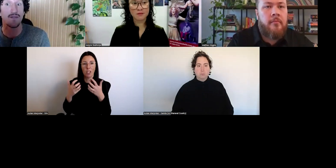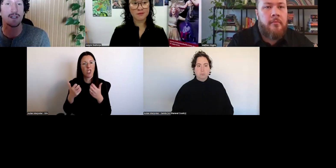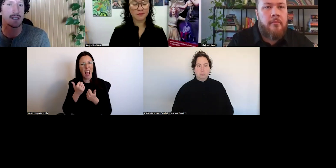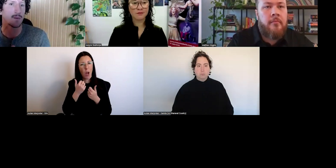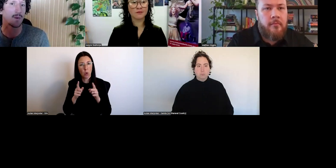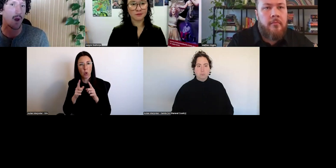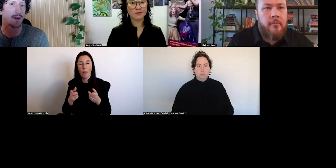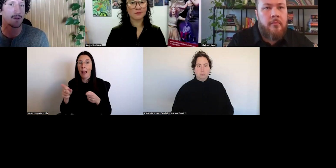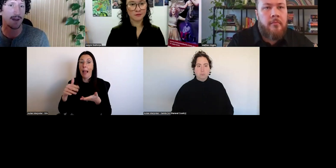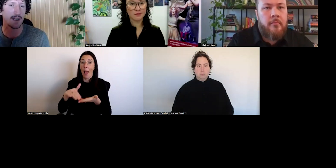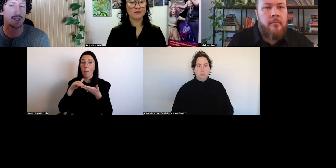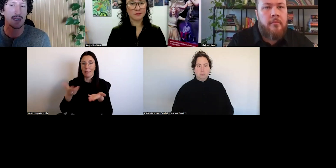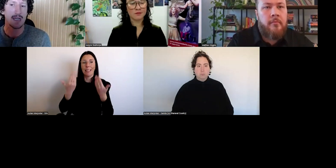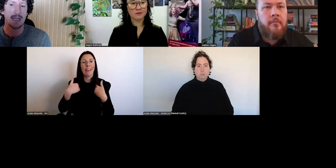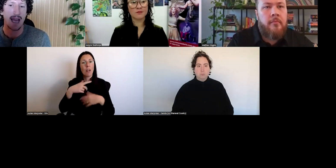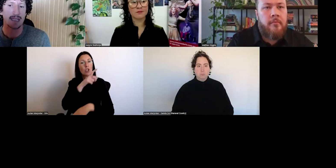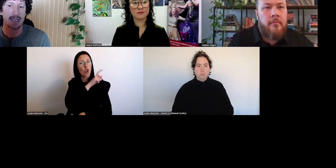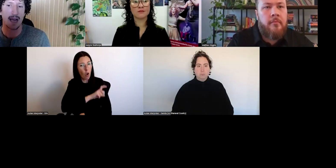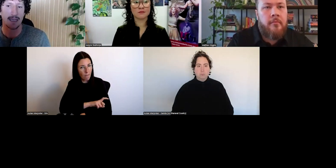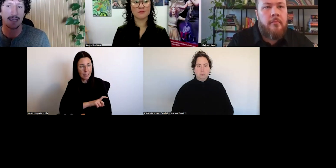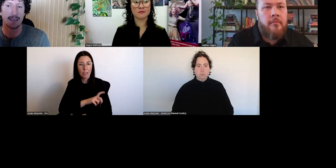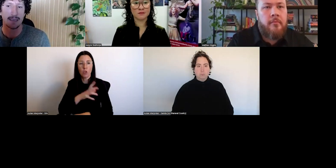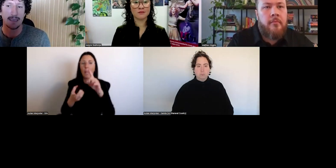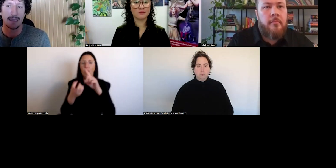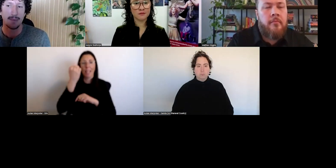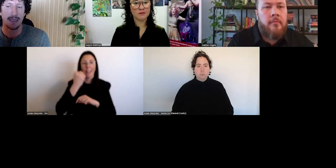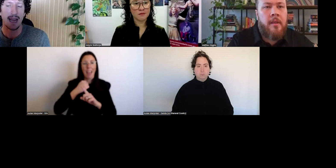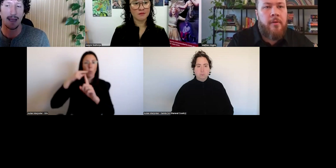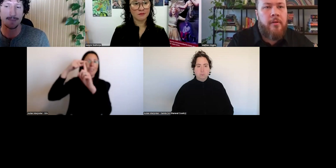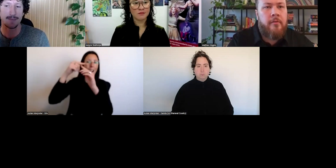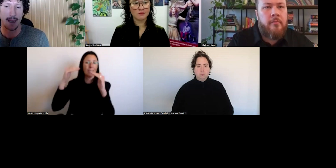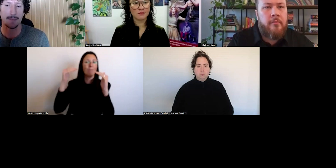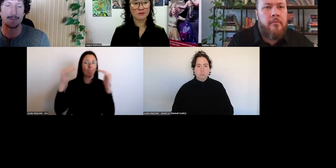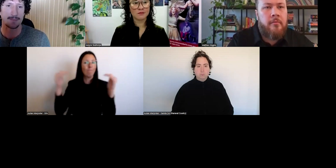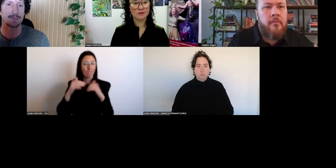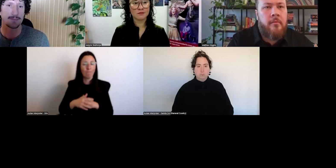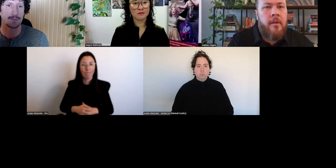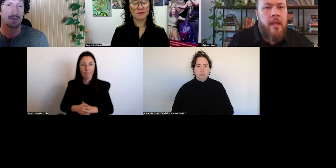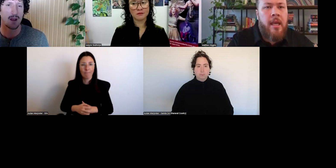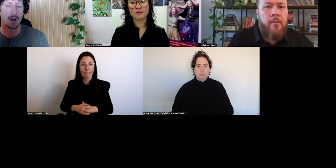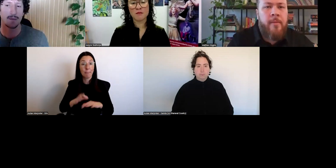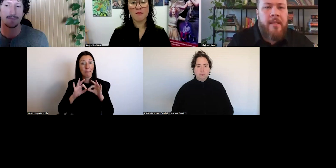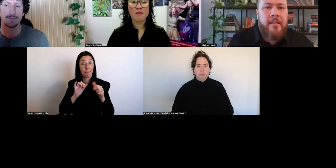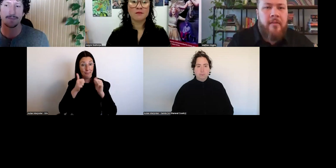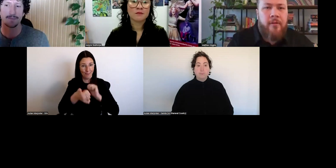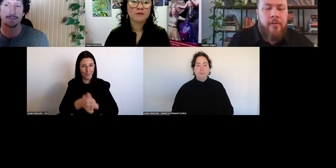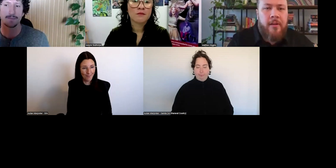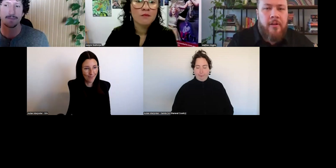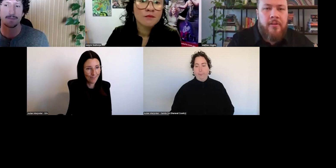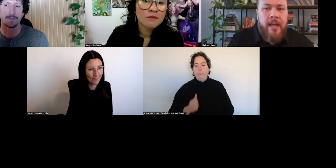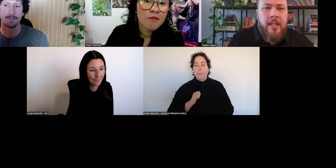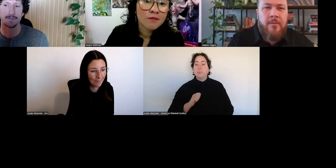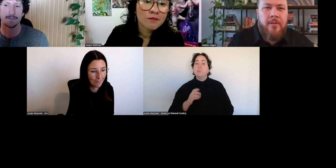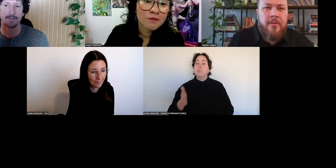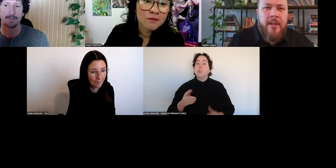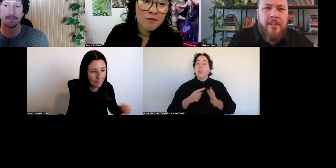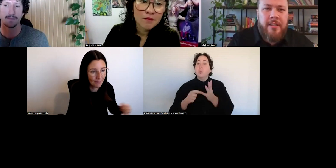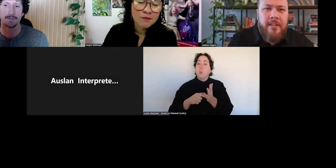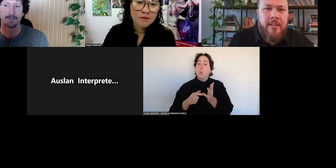confidence we would reach the target. >> Autumn, what kind of strategies did